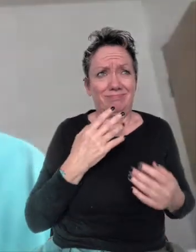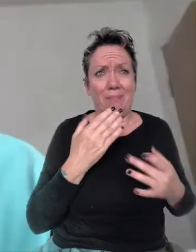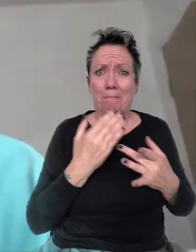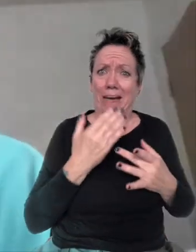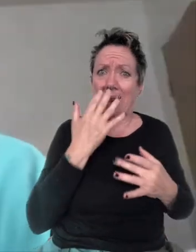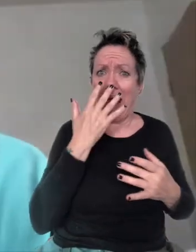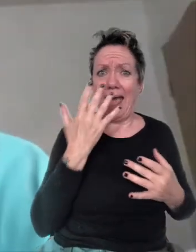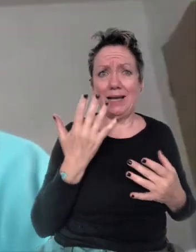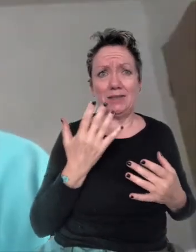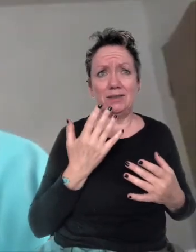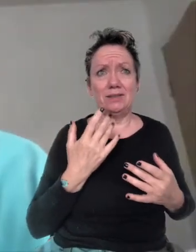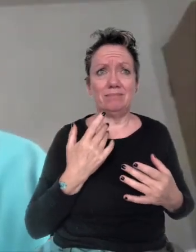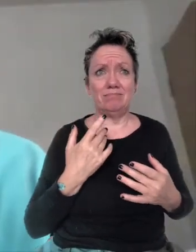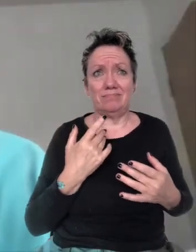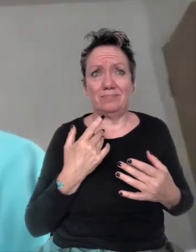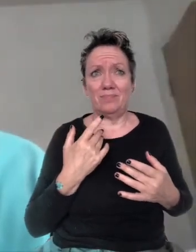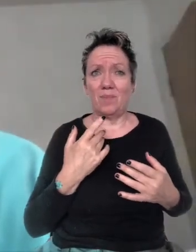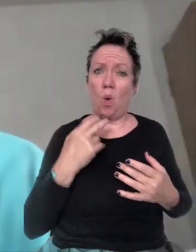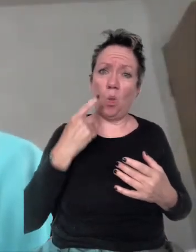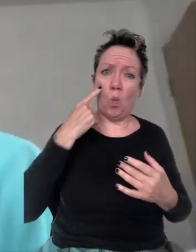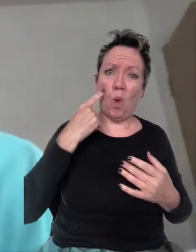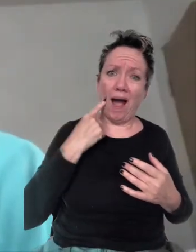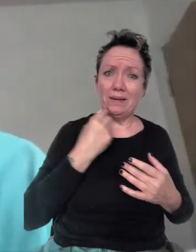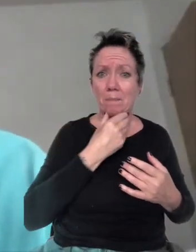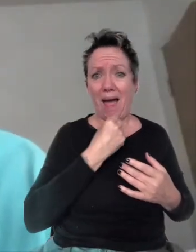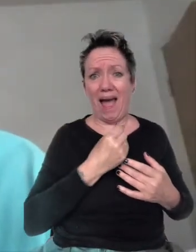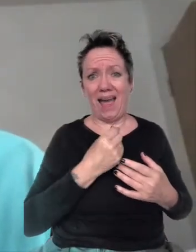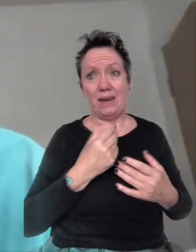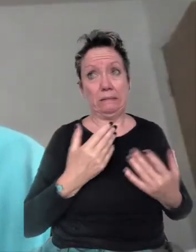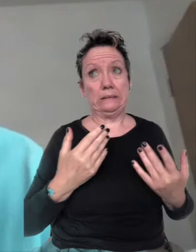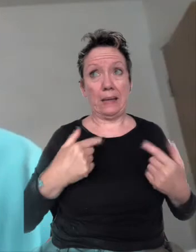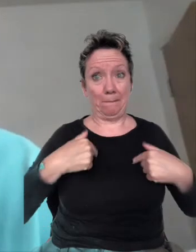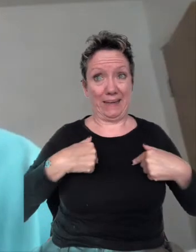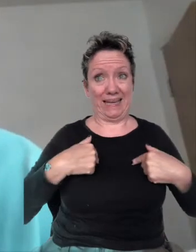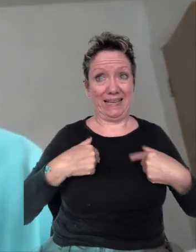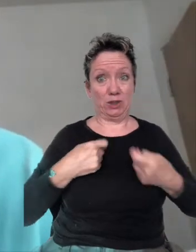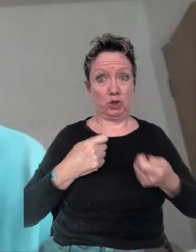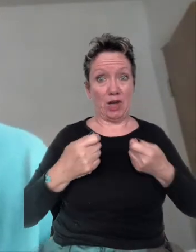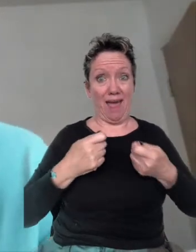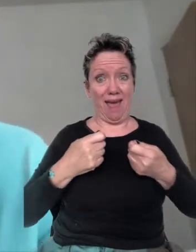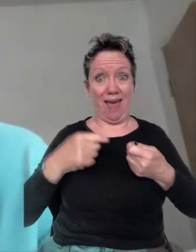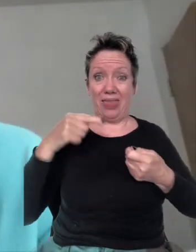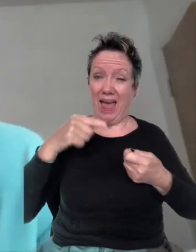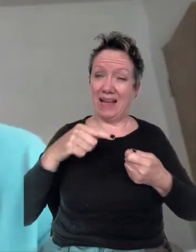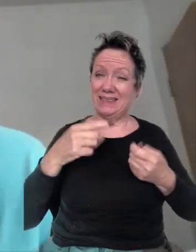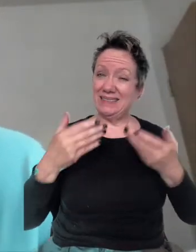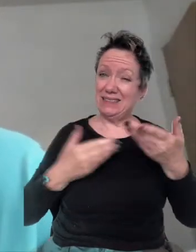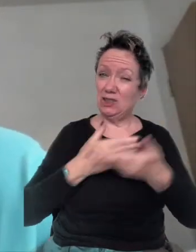was ironic that I was, um, chairing this particular discussion, but I think that's actually often the case.